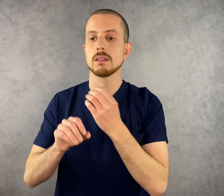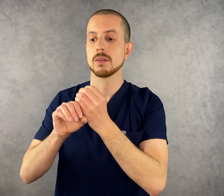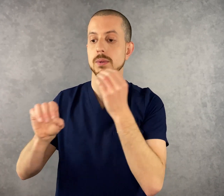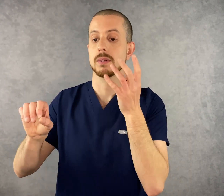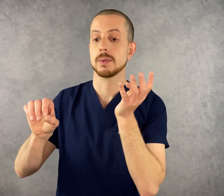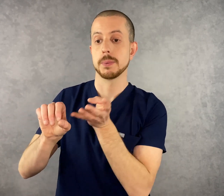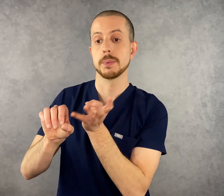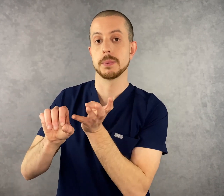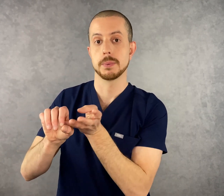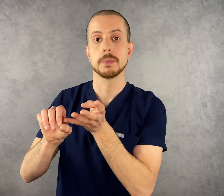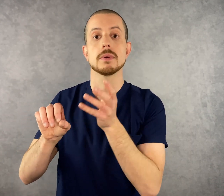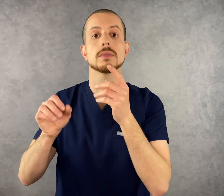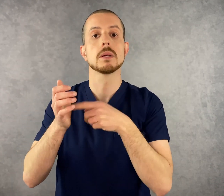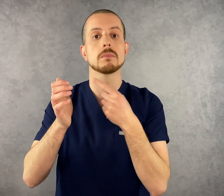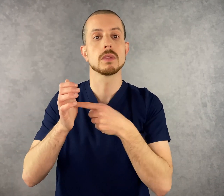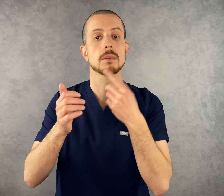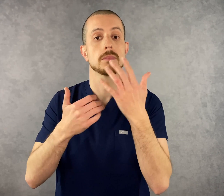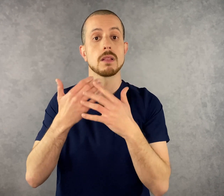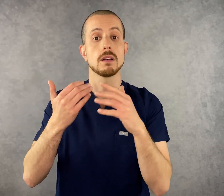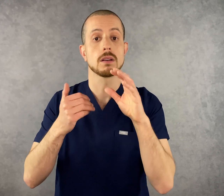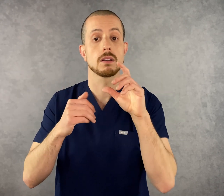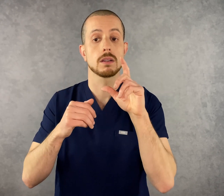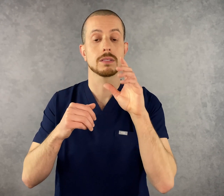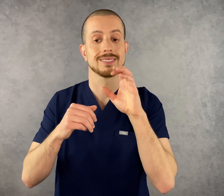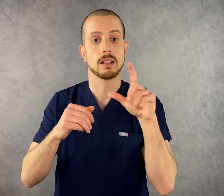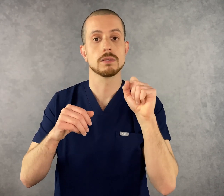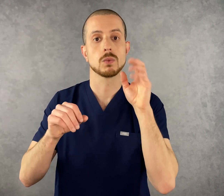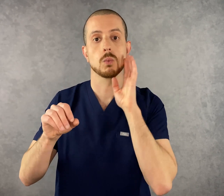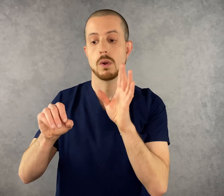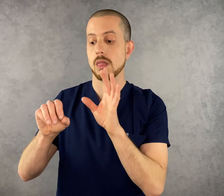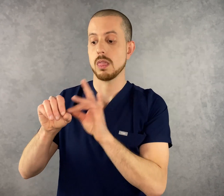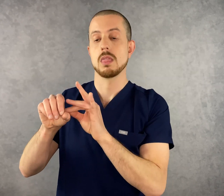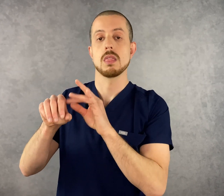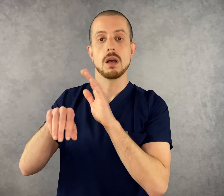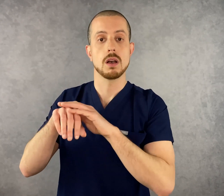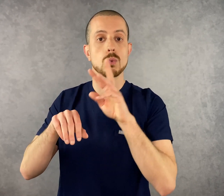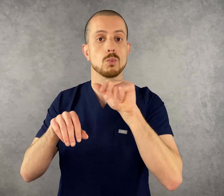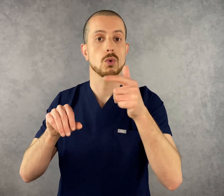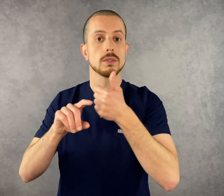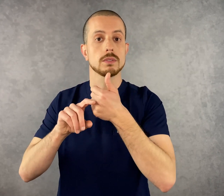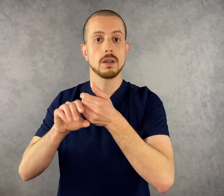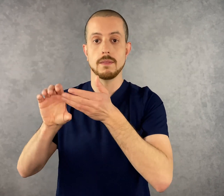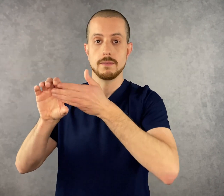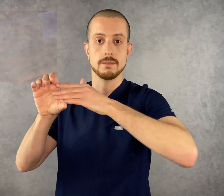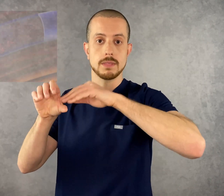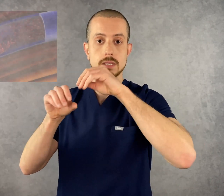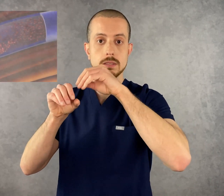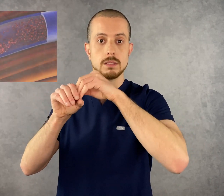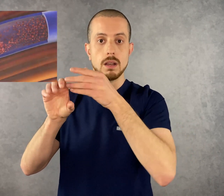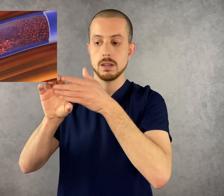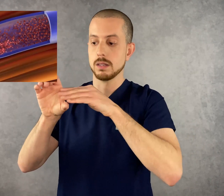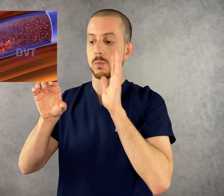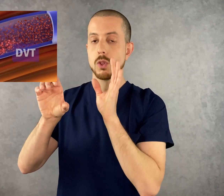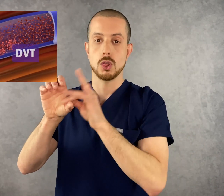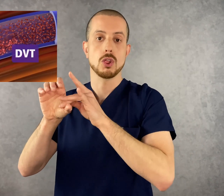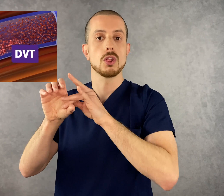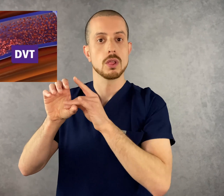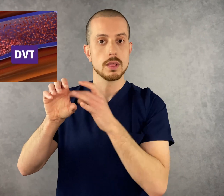sometimes blood cells will stick to the inner wall of the vessel. They'll get stuck there.